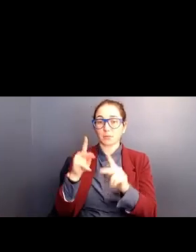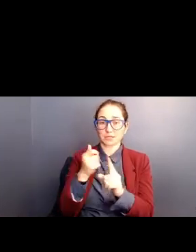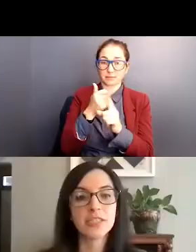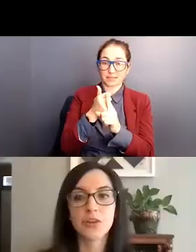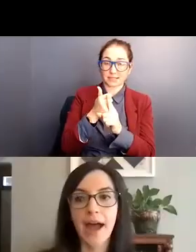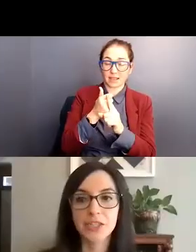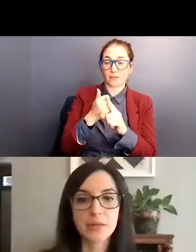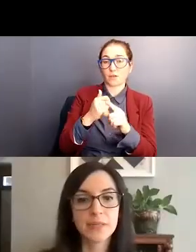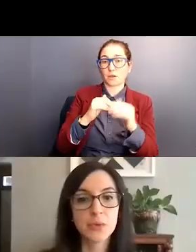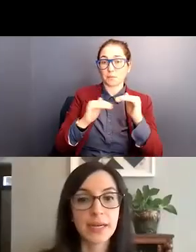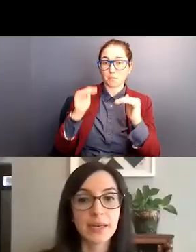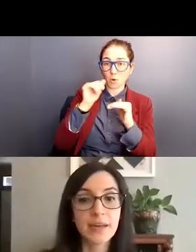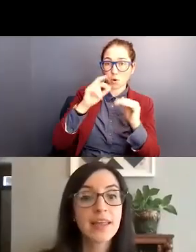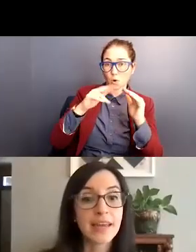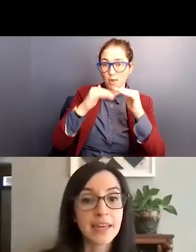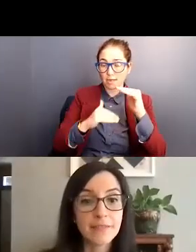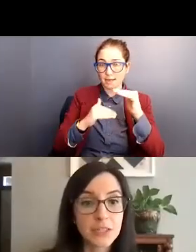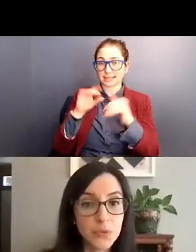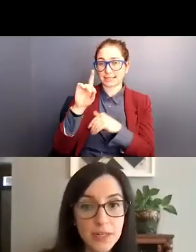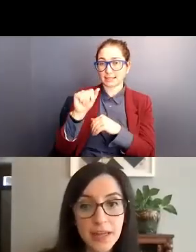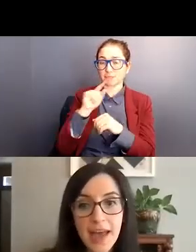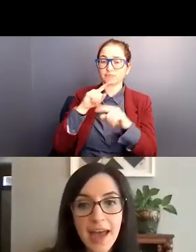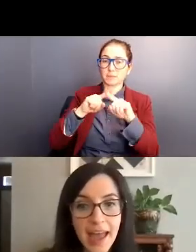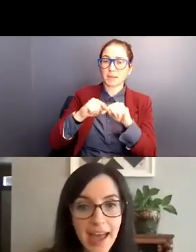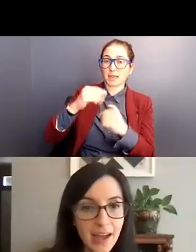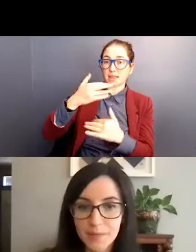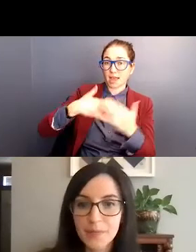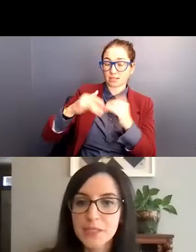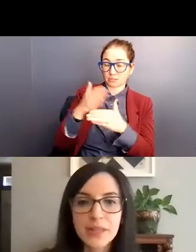on the interaction between the individual -- or between